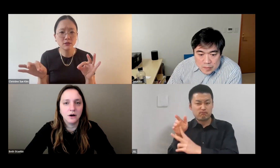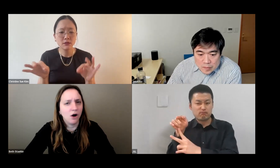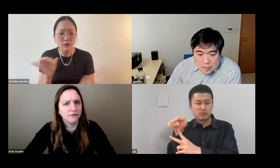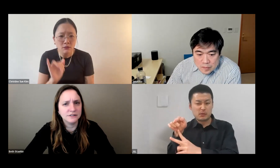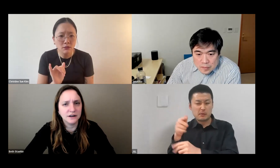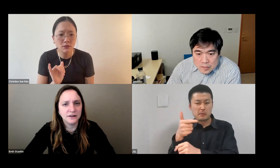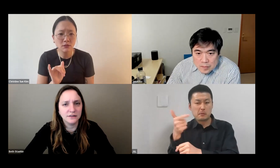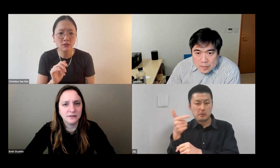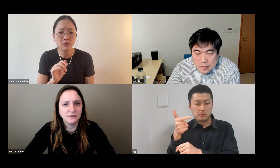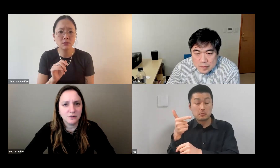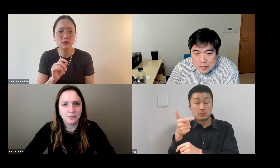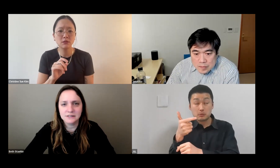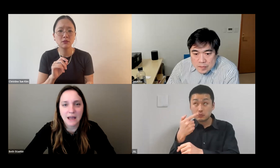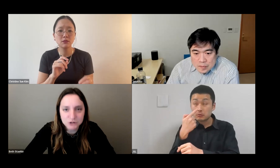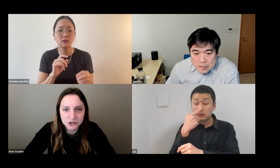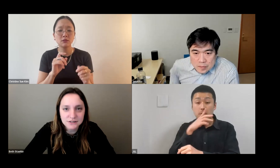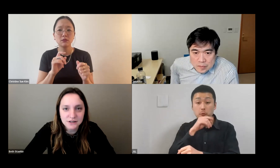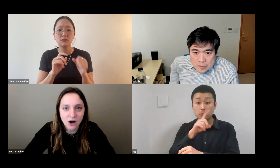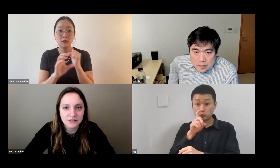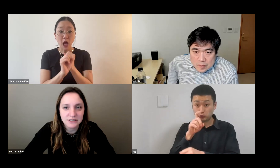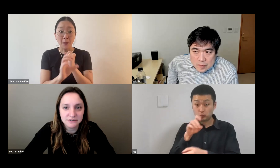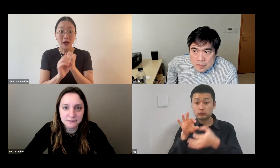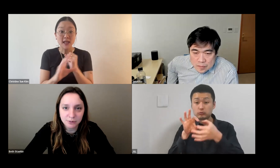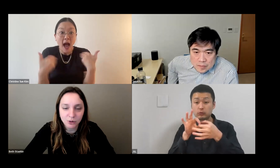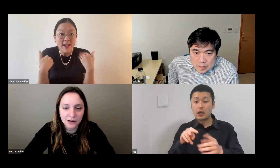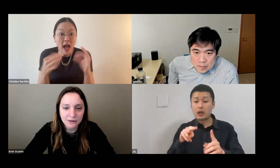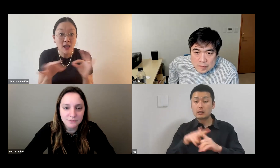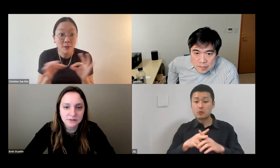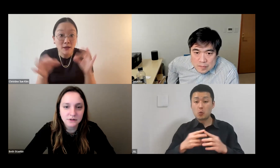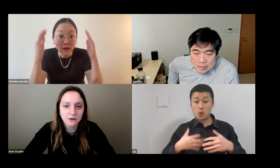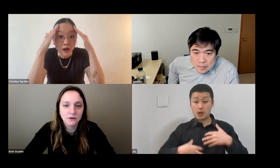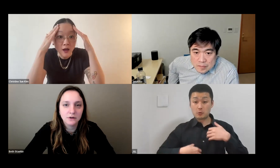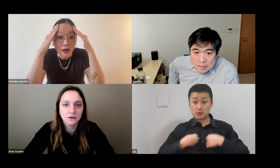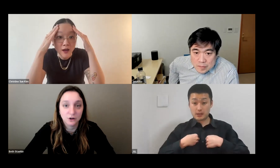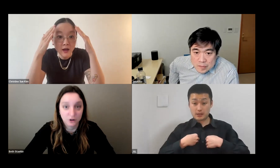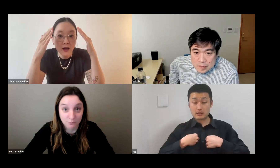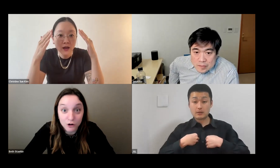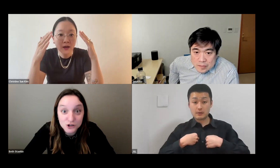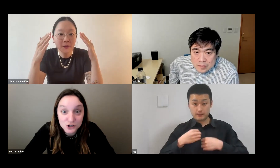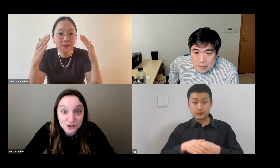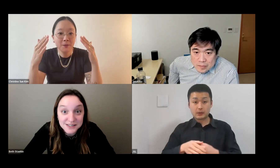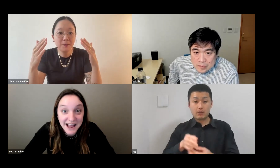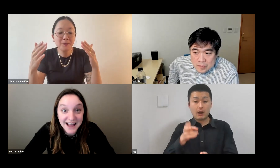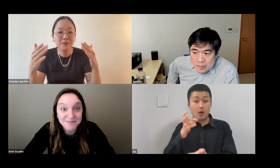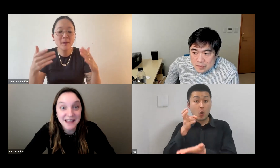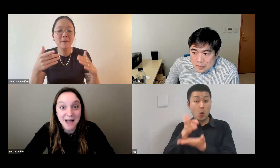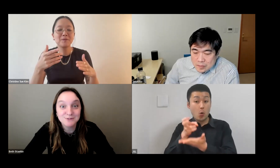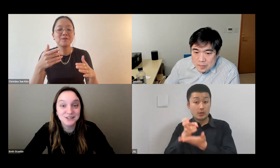All of a sudden there was captions on TV programs, commercials had captions.